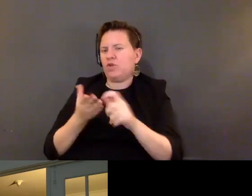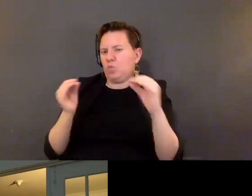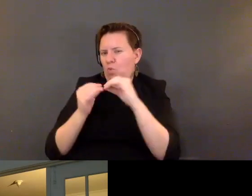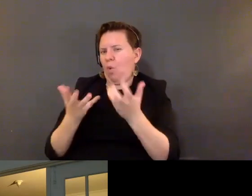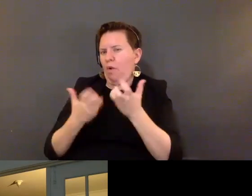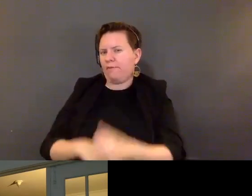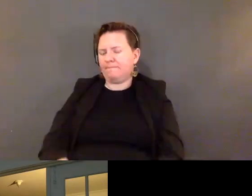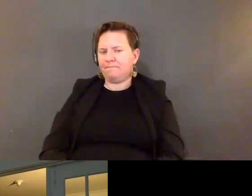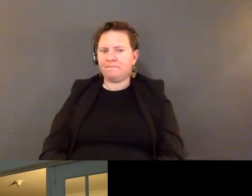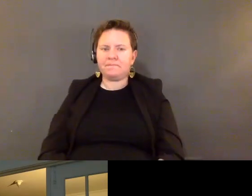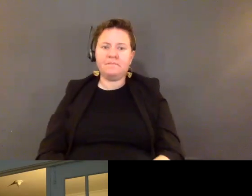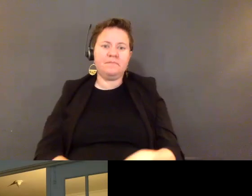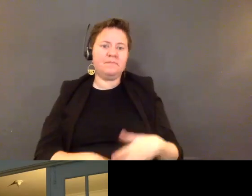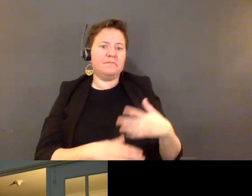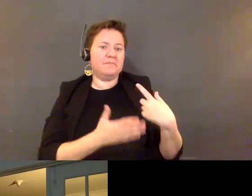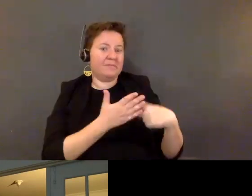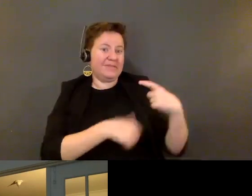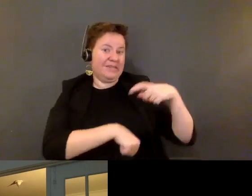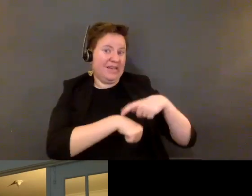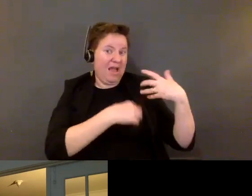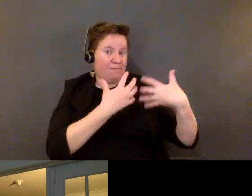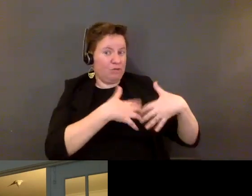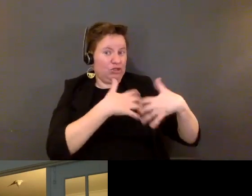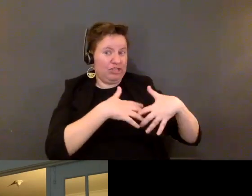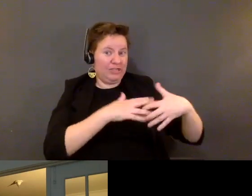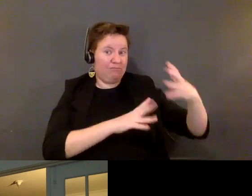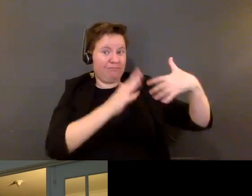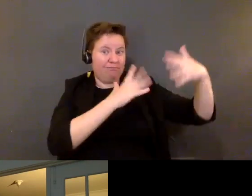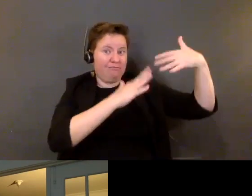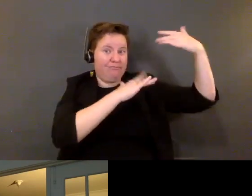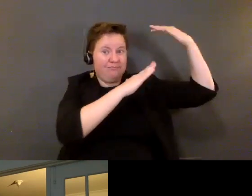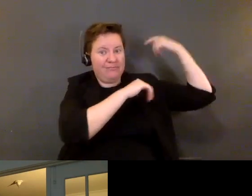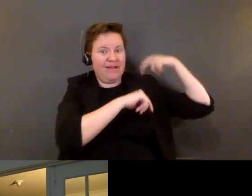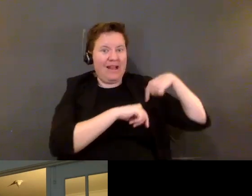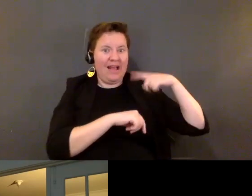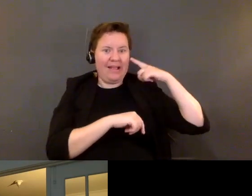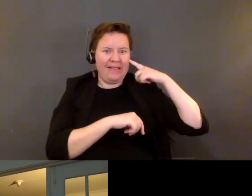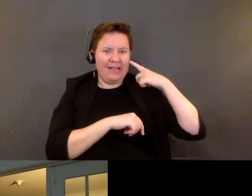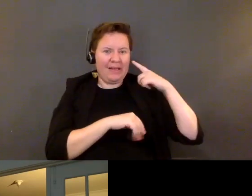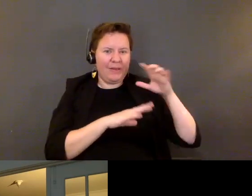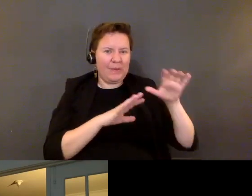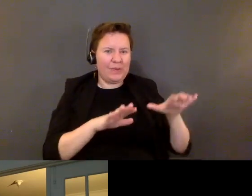speaking of time machines um i think we're about to do something official or